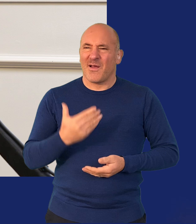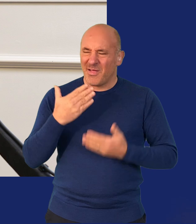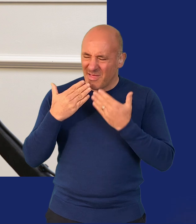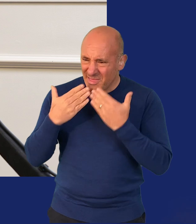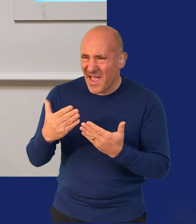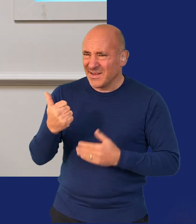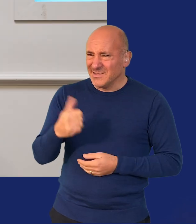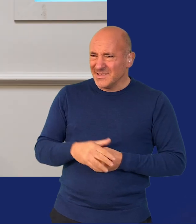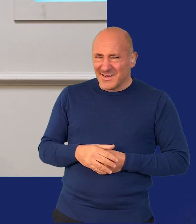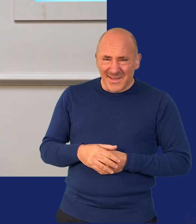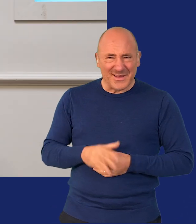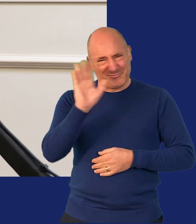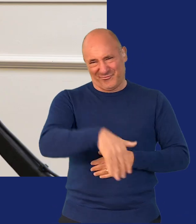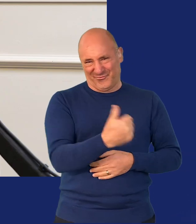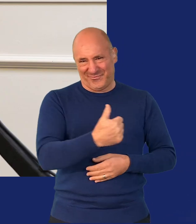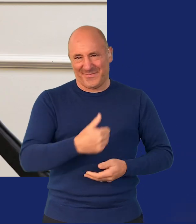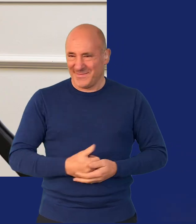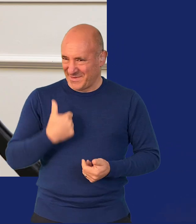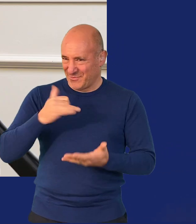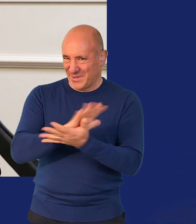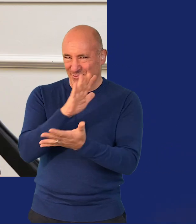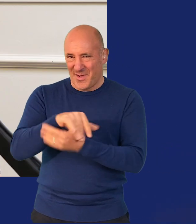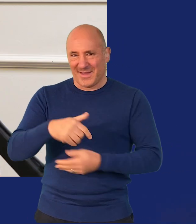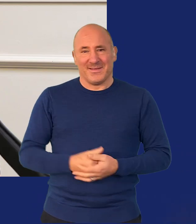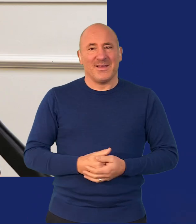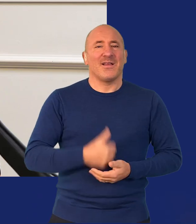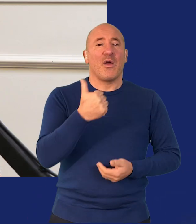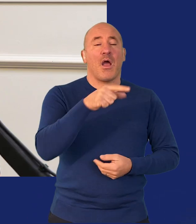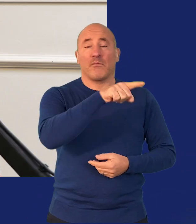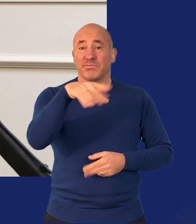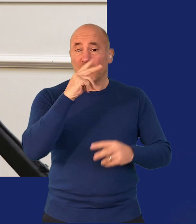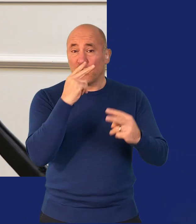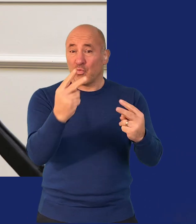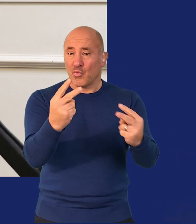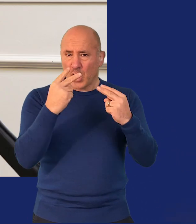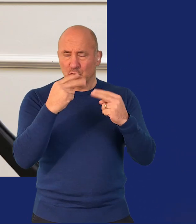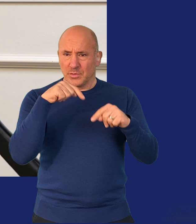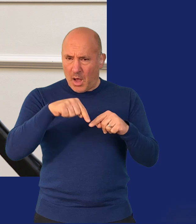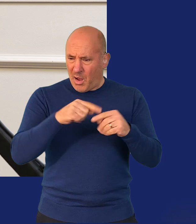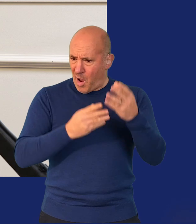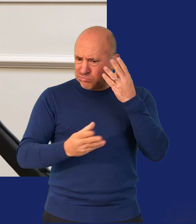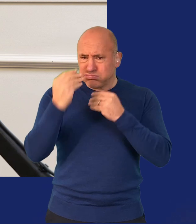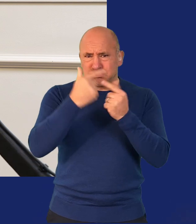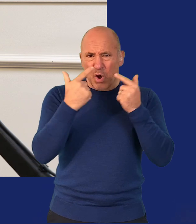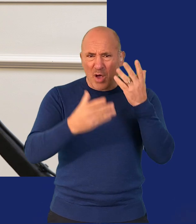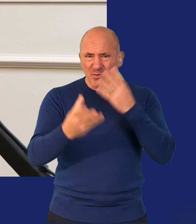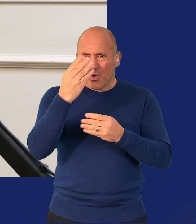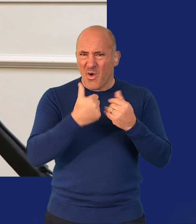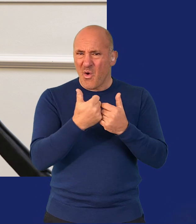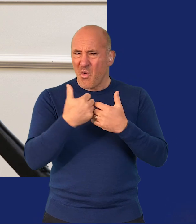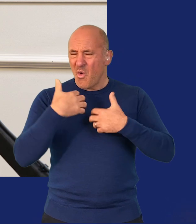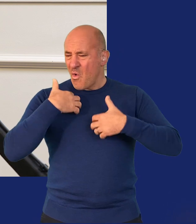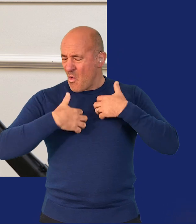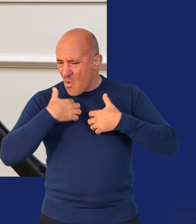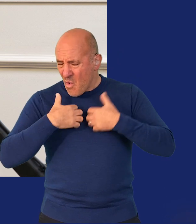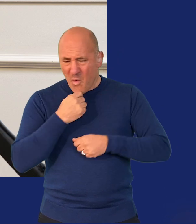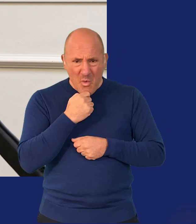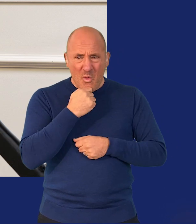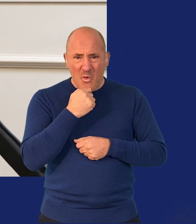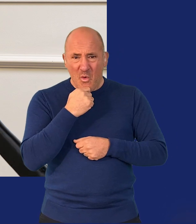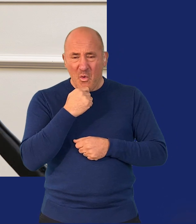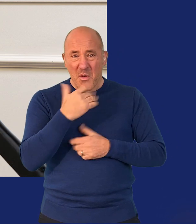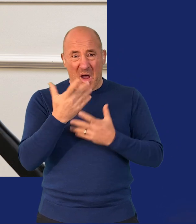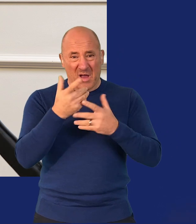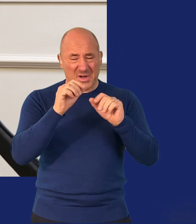And if the people watching have learned a lot from this episode and